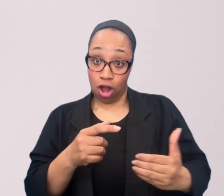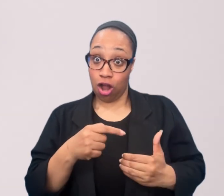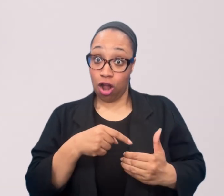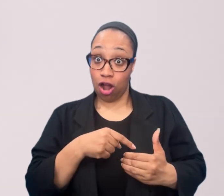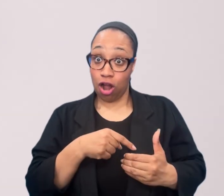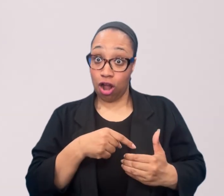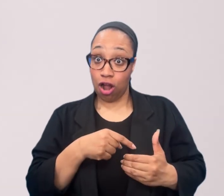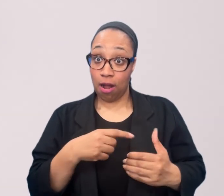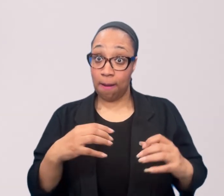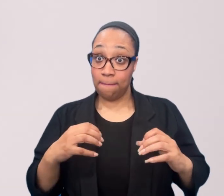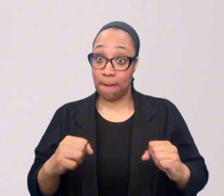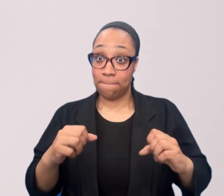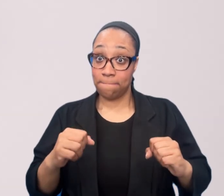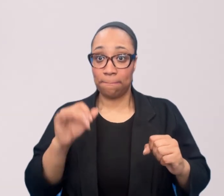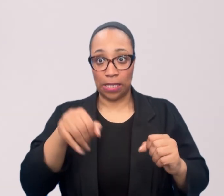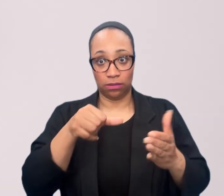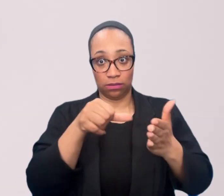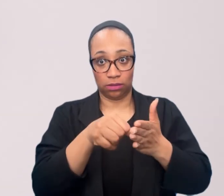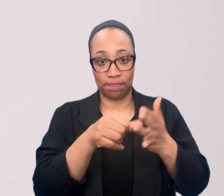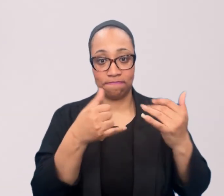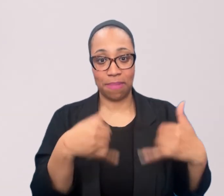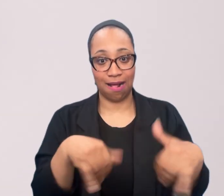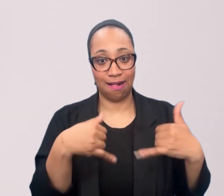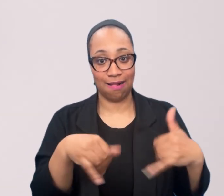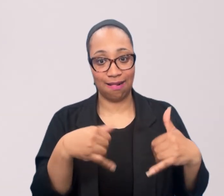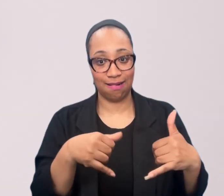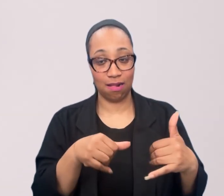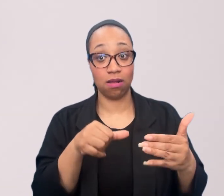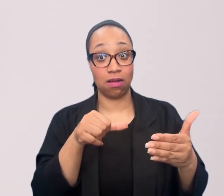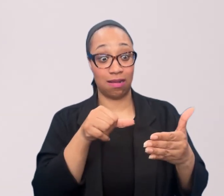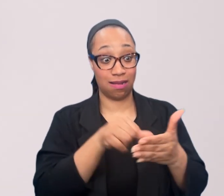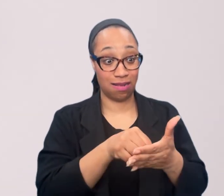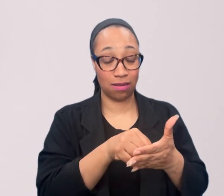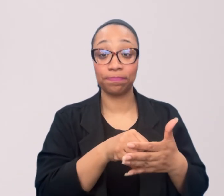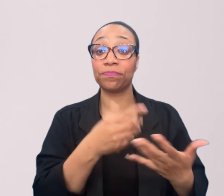and it will go to that mode that you were in last time you left off when you turn the pump off and